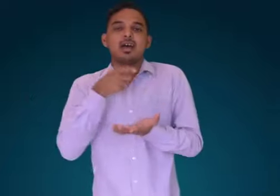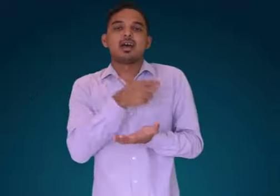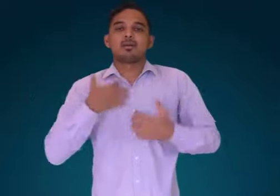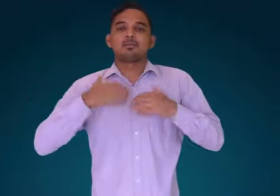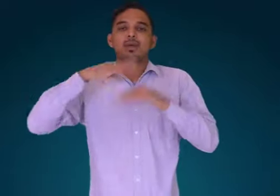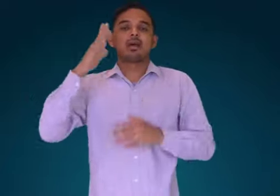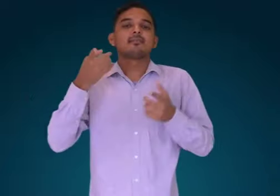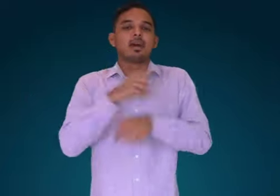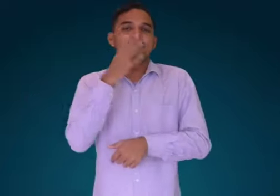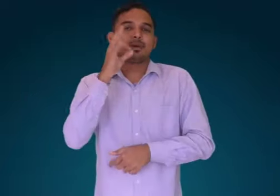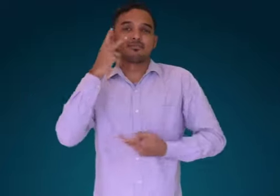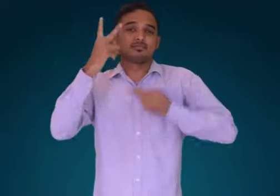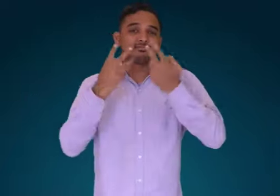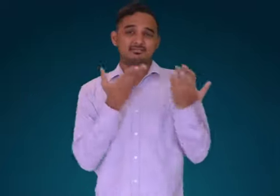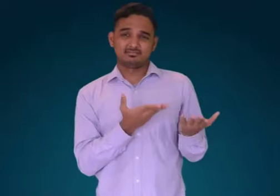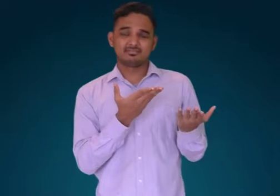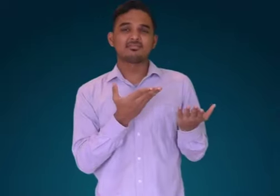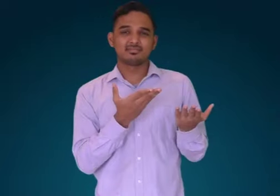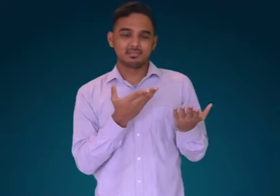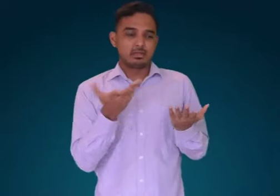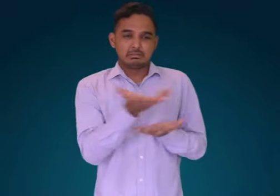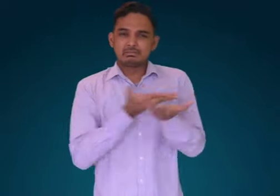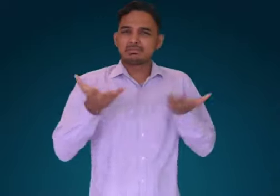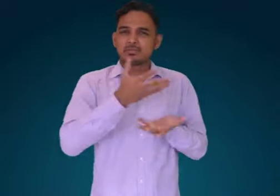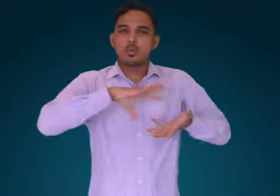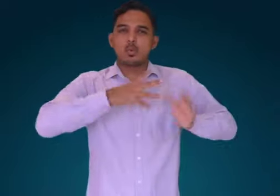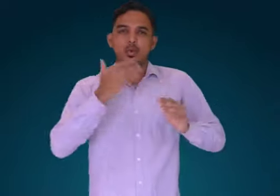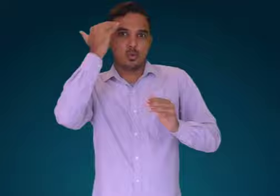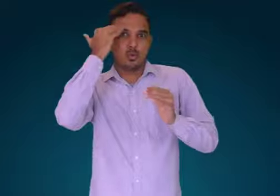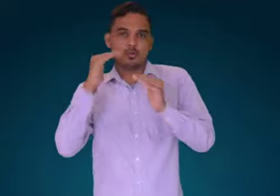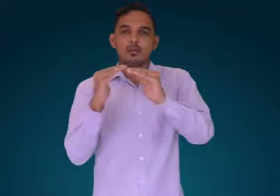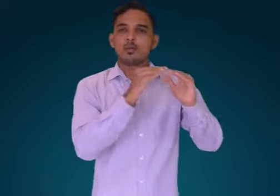effect happens and children see the real animals